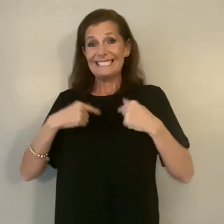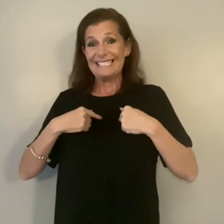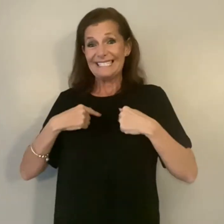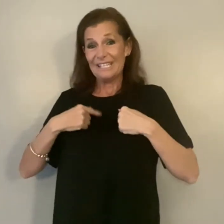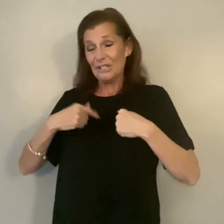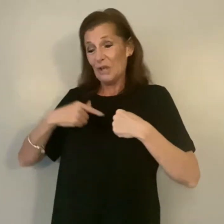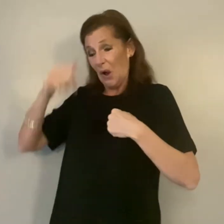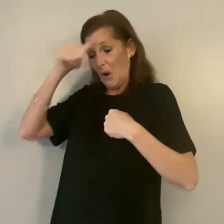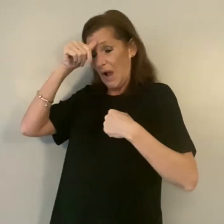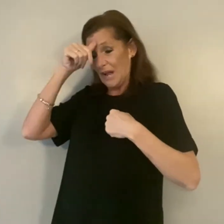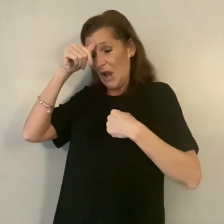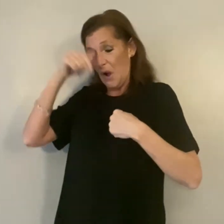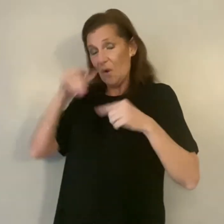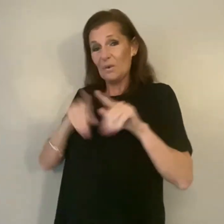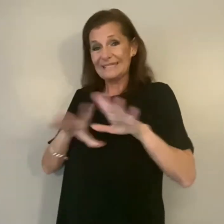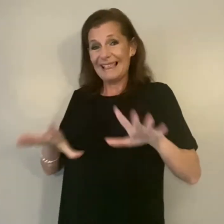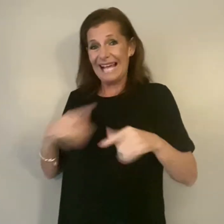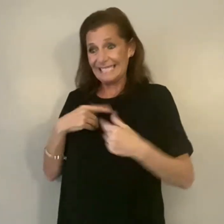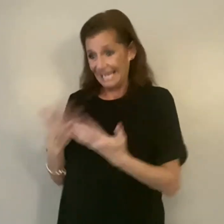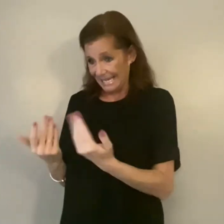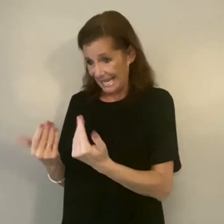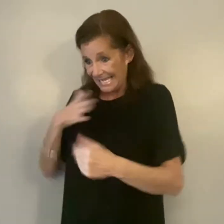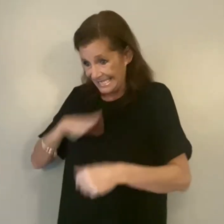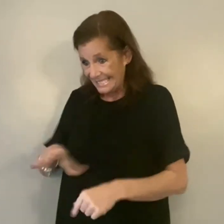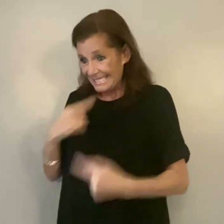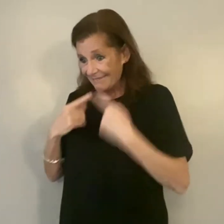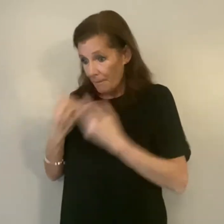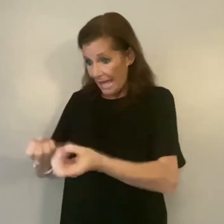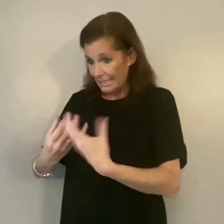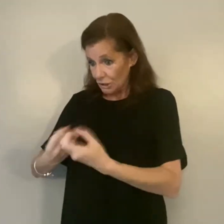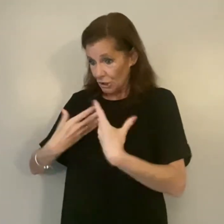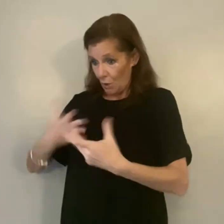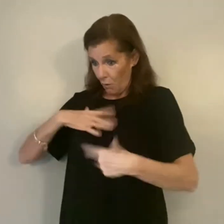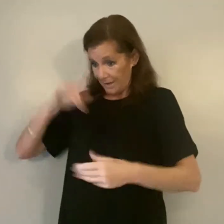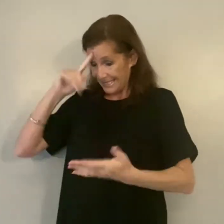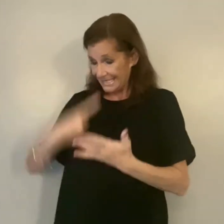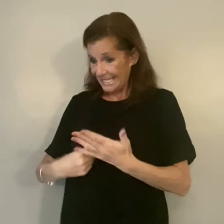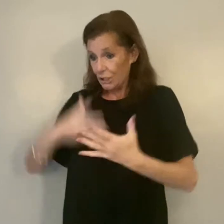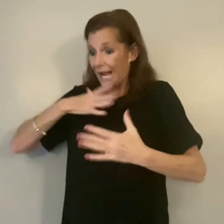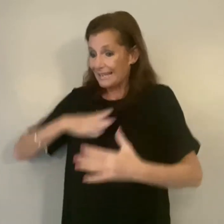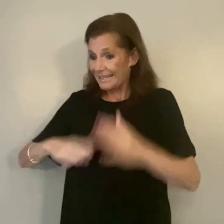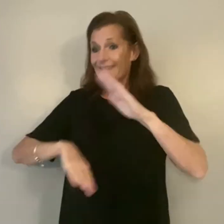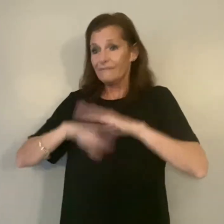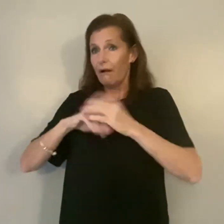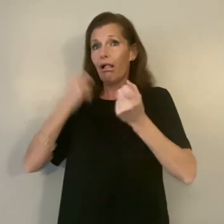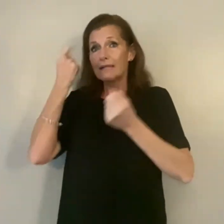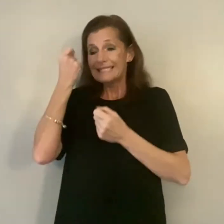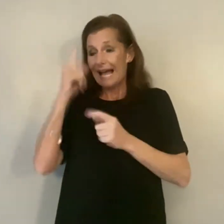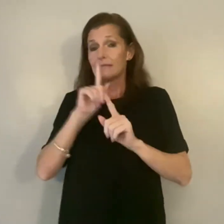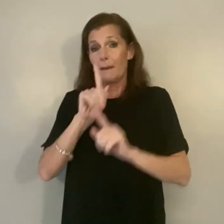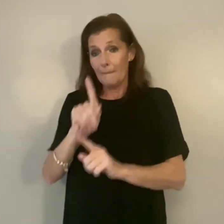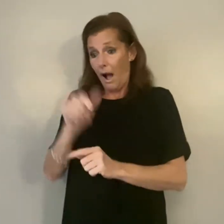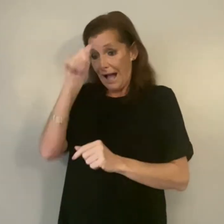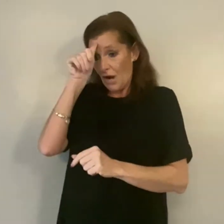so that's on me. That side of the table saying, "Actually I need this information to make a decision. I'm just gonna make for a..."